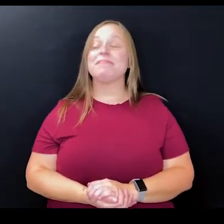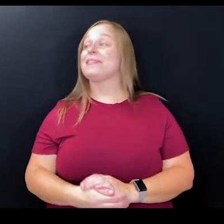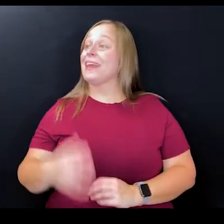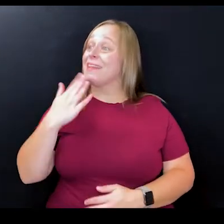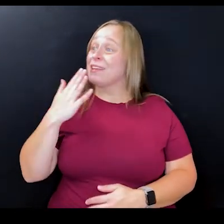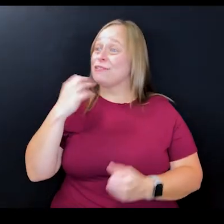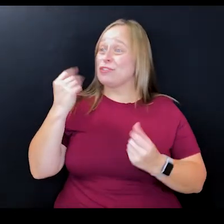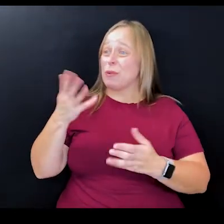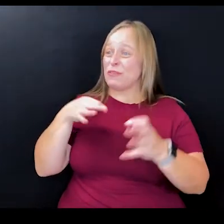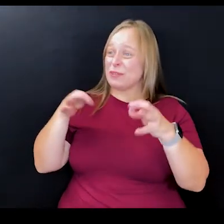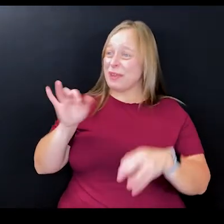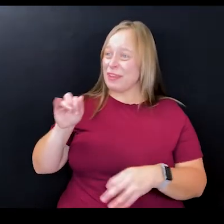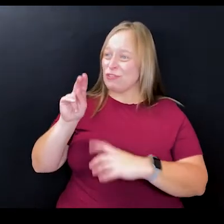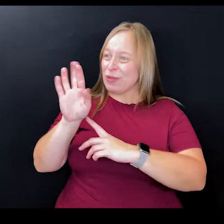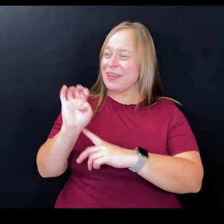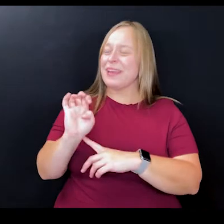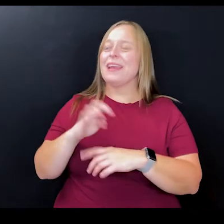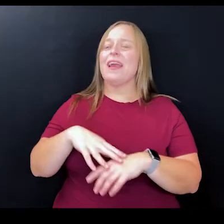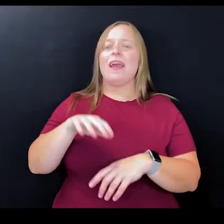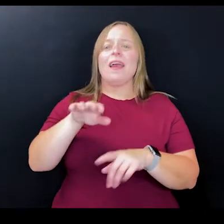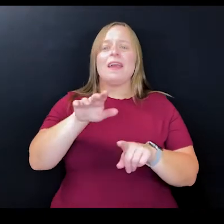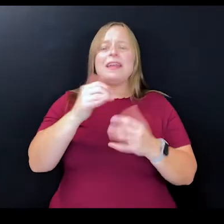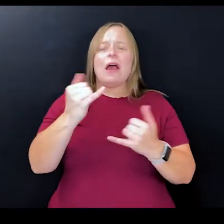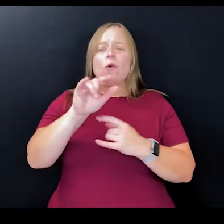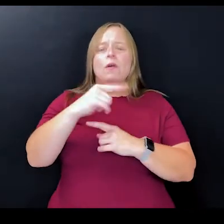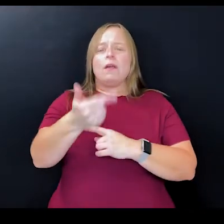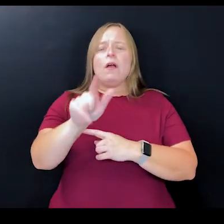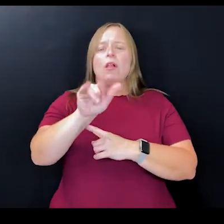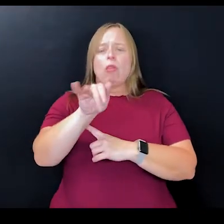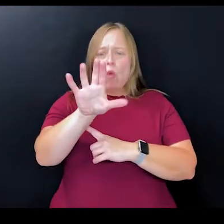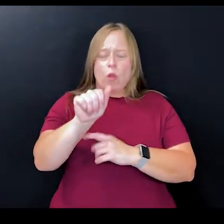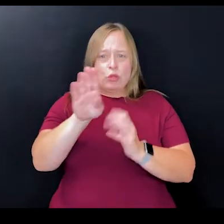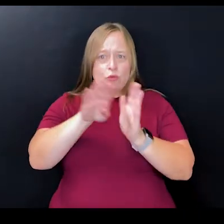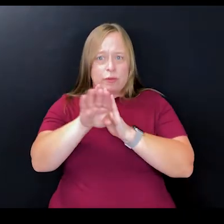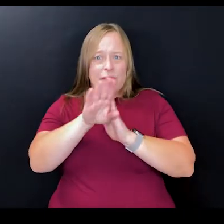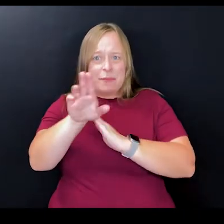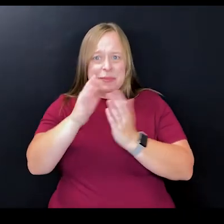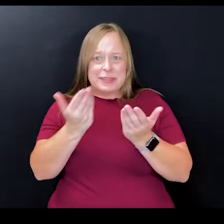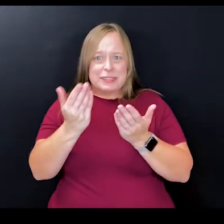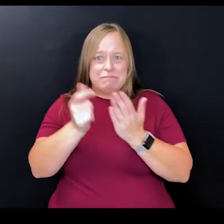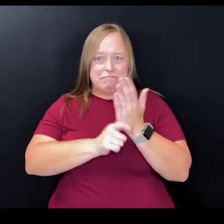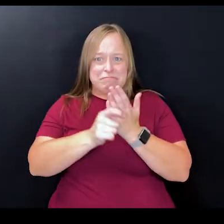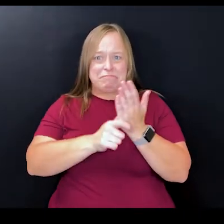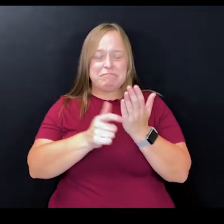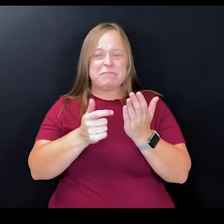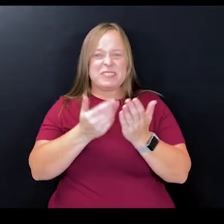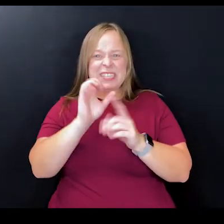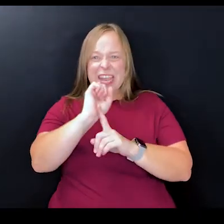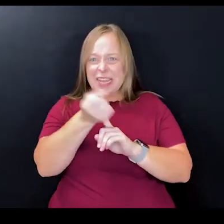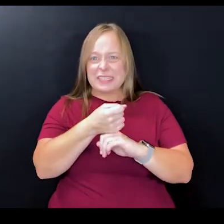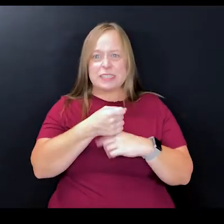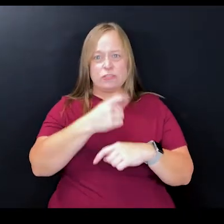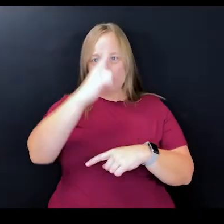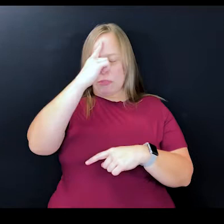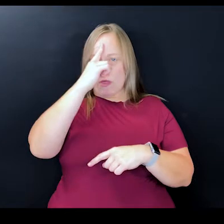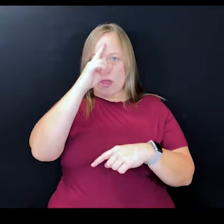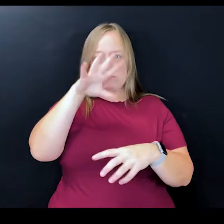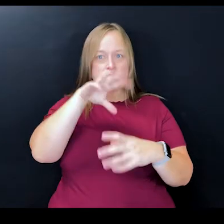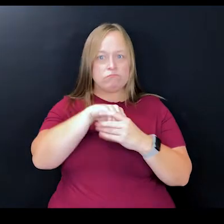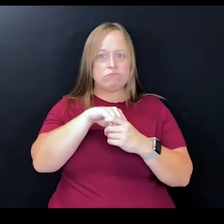Thank you so much for that, Julie. And, Laura, as you were putting this digest together, let's talk about what cases you thought would